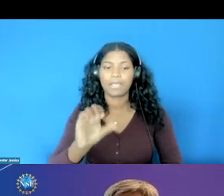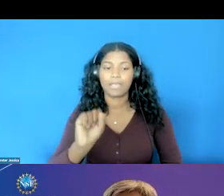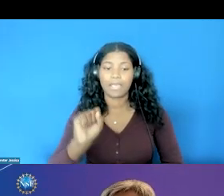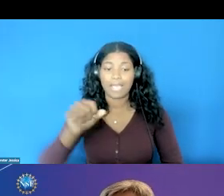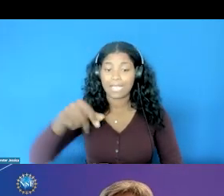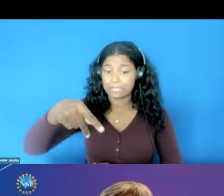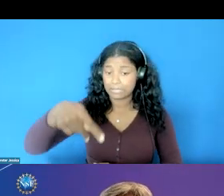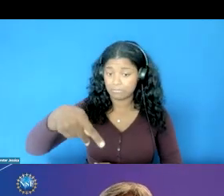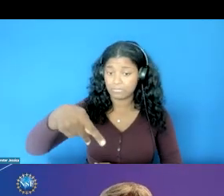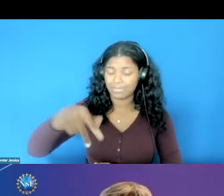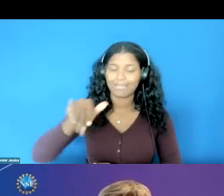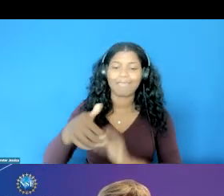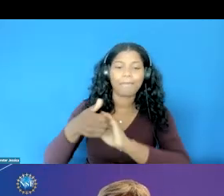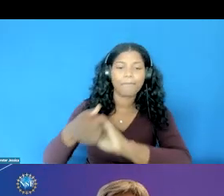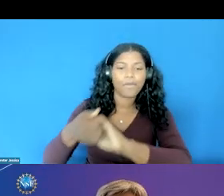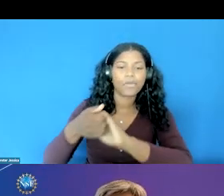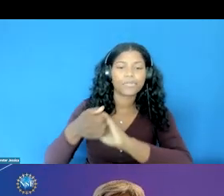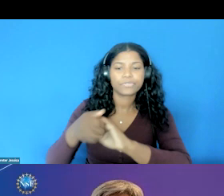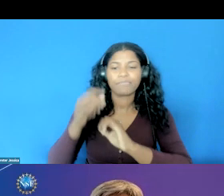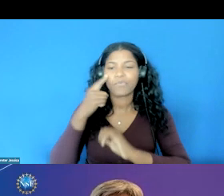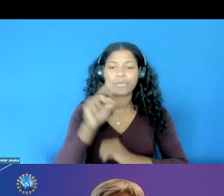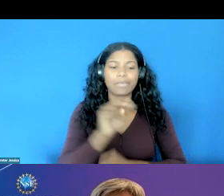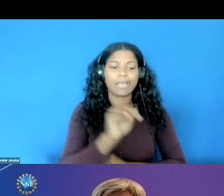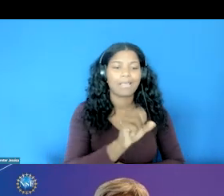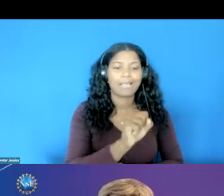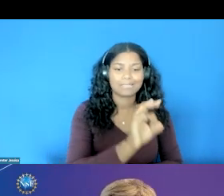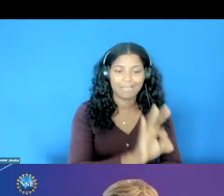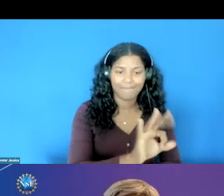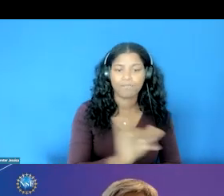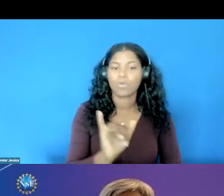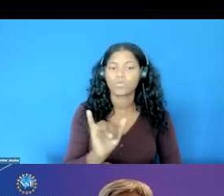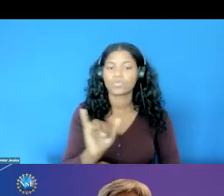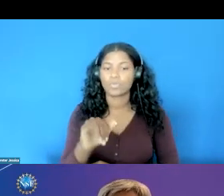This is a partnership between NSF and the Allen Foundation to support a virtual cycle